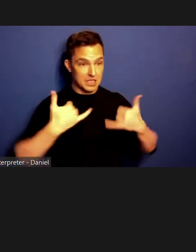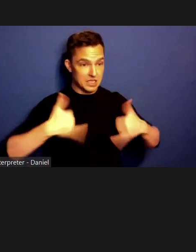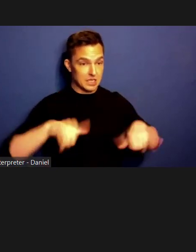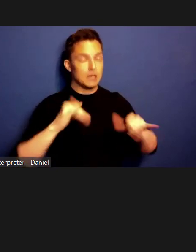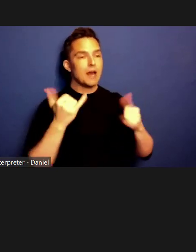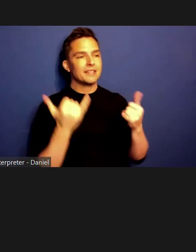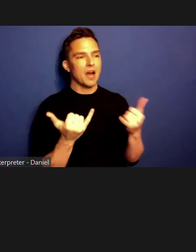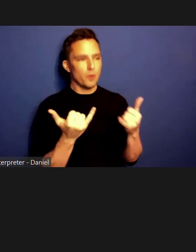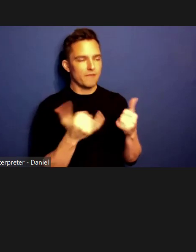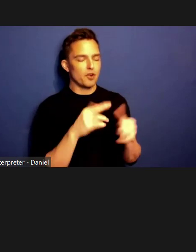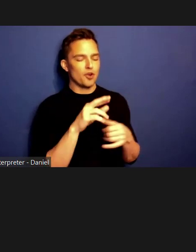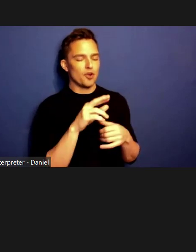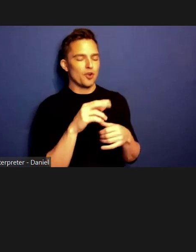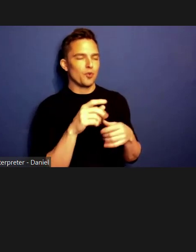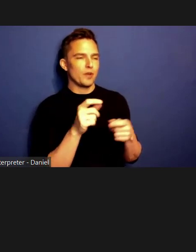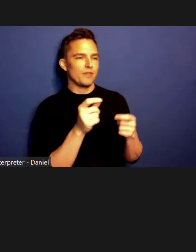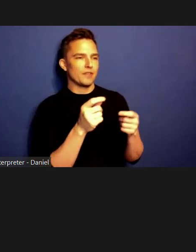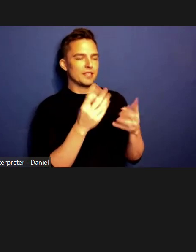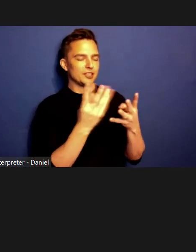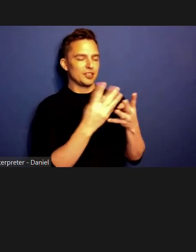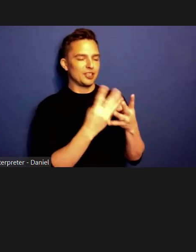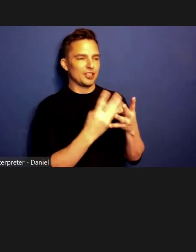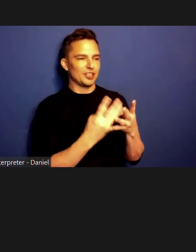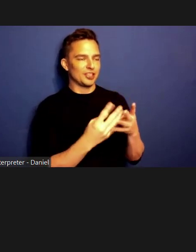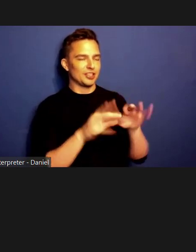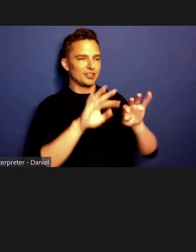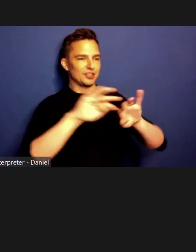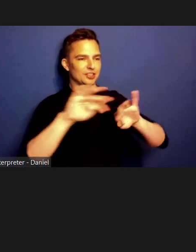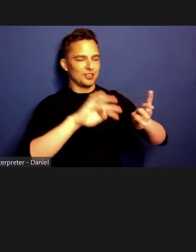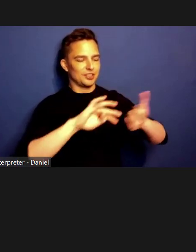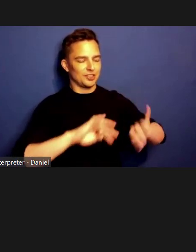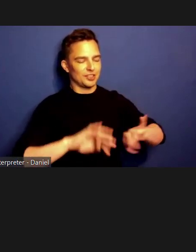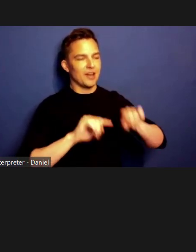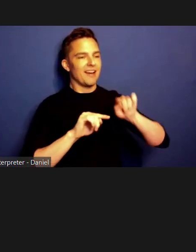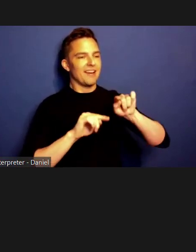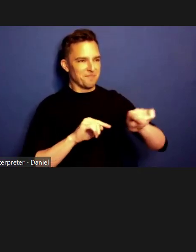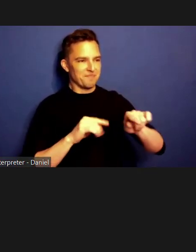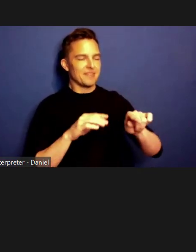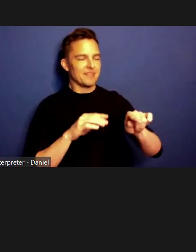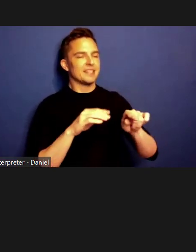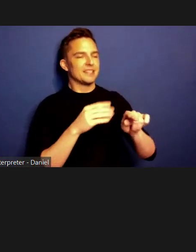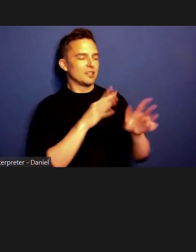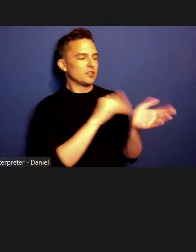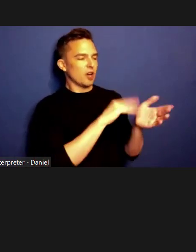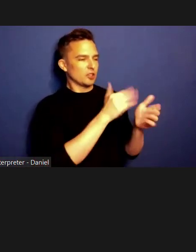provider can address and if they are still nos patting, then we